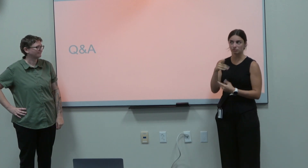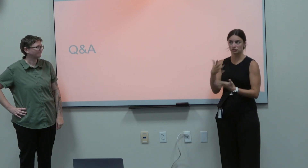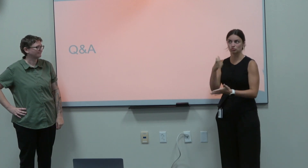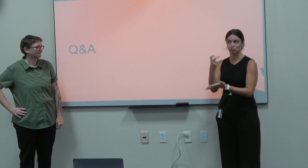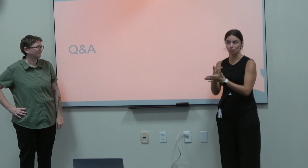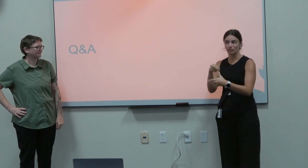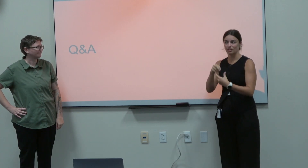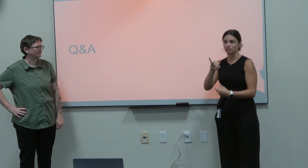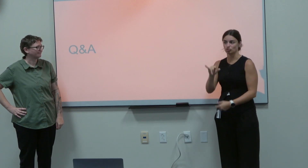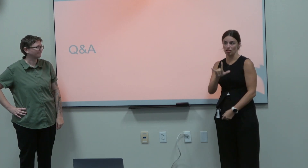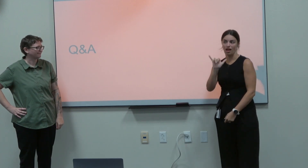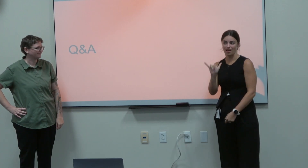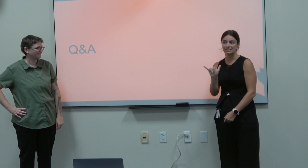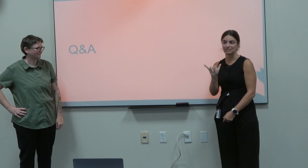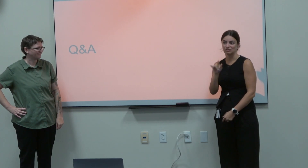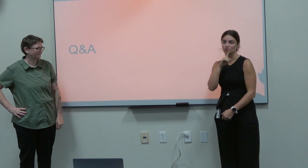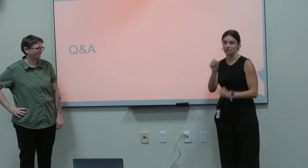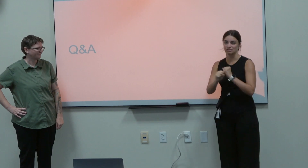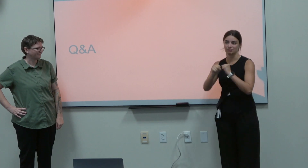So it is a pretty lengthy process.